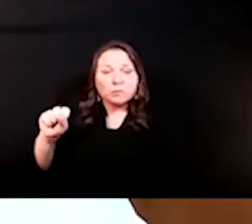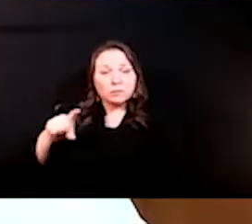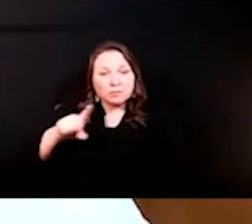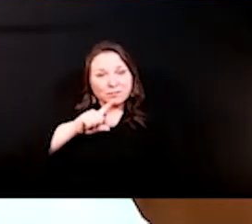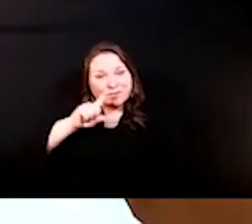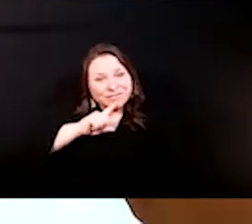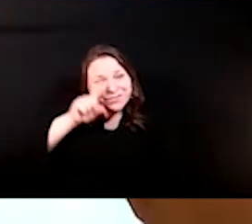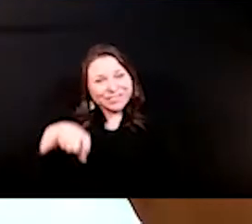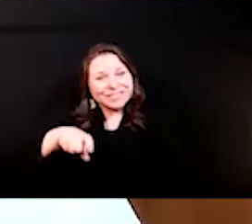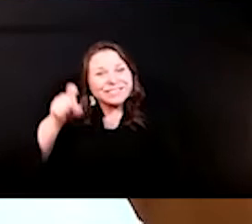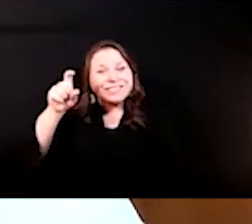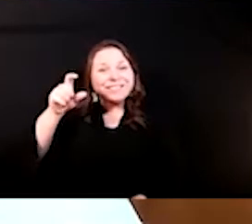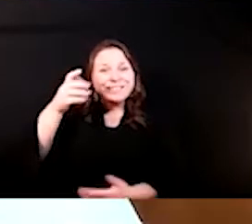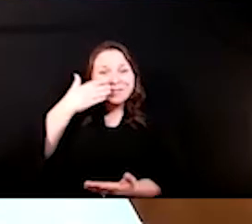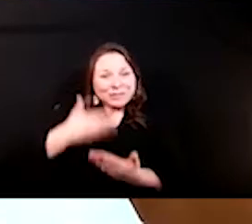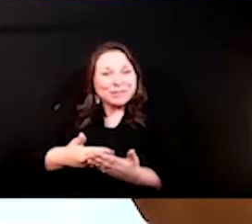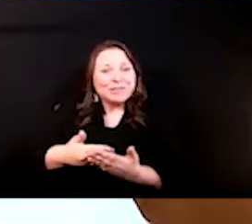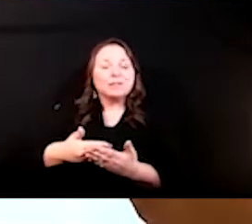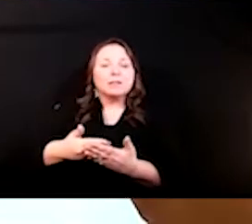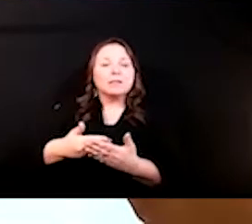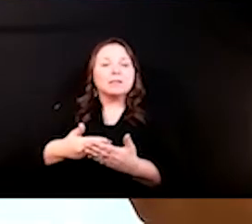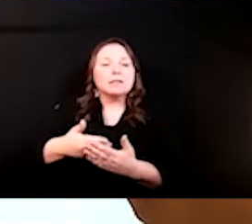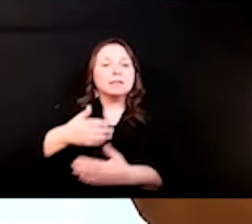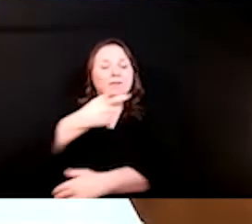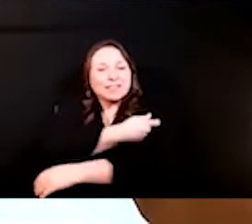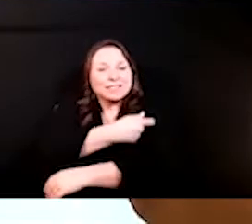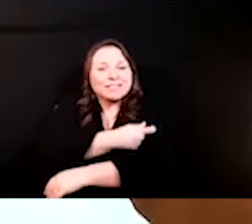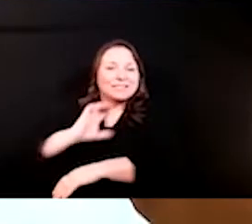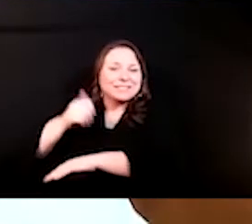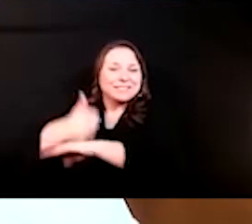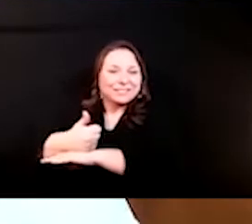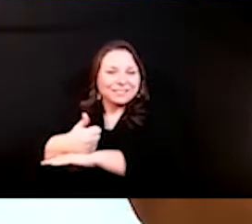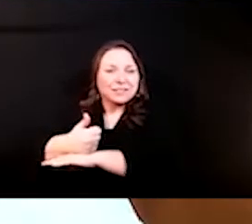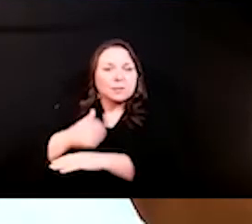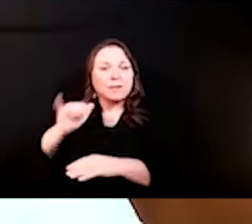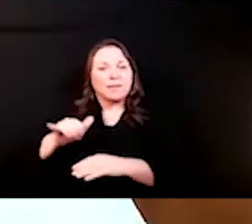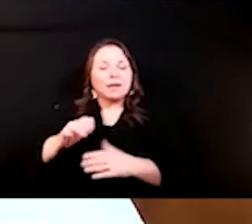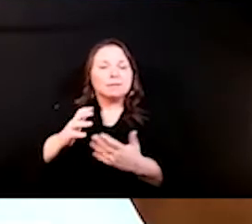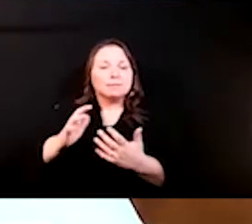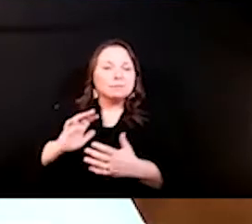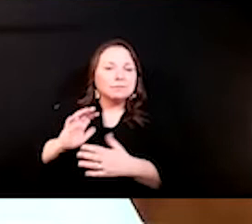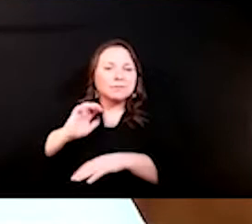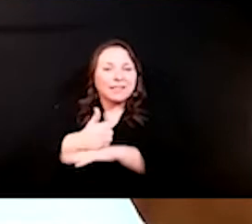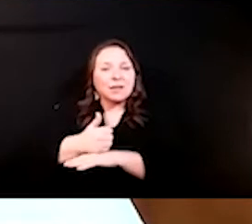NEWS IS THAT WE REALLY NEED A GOOD VACCINE ADMINISTRATION SETUP. THE VACCINE